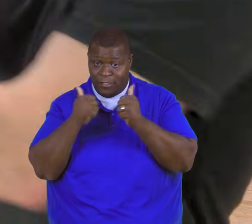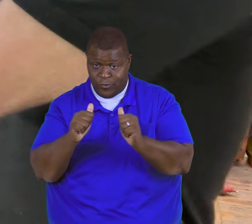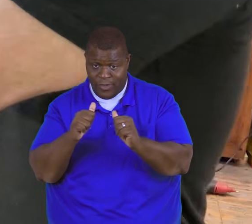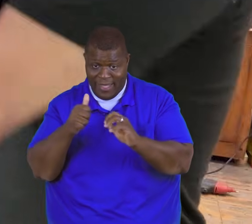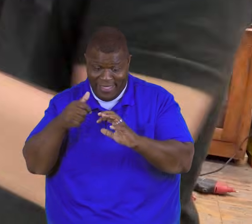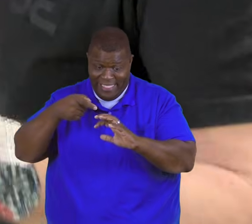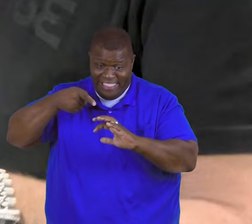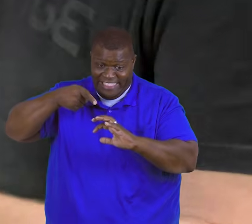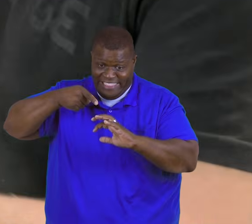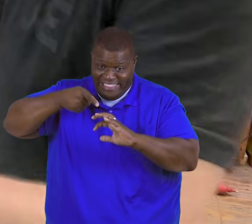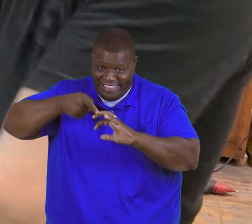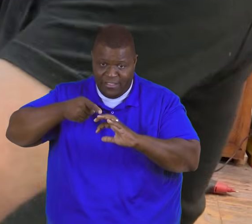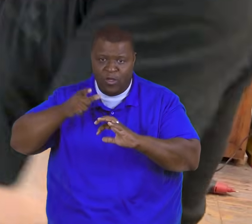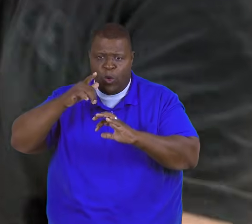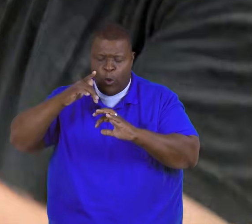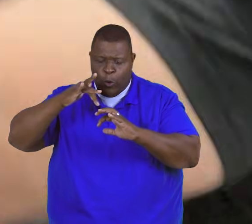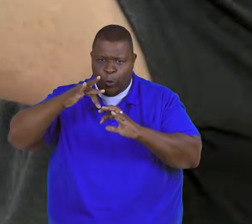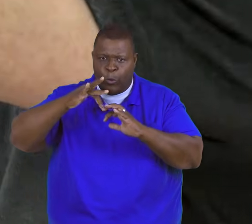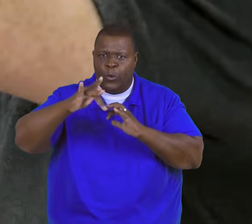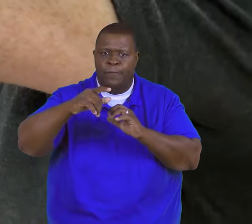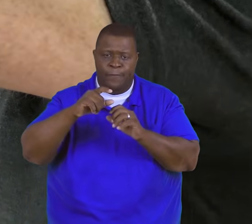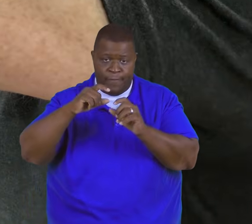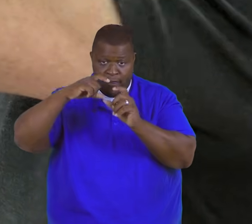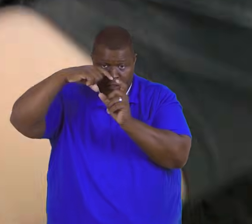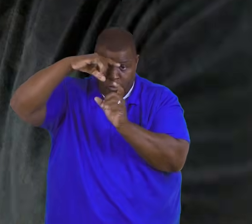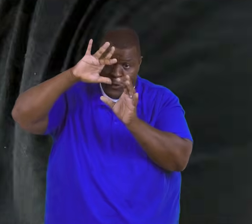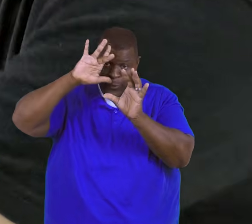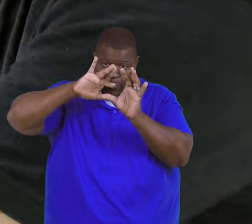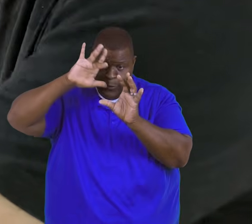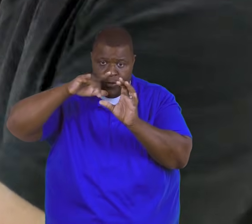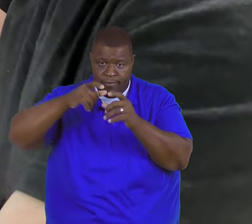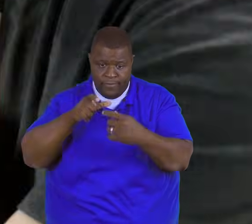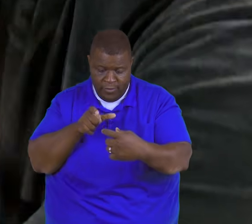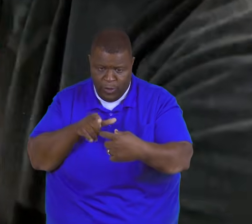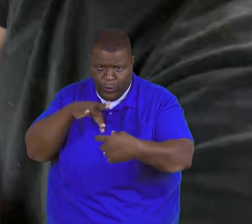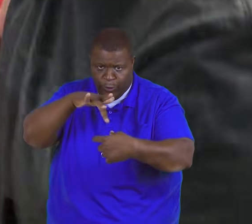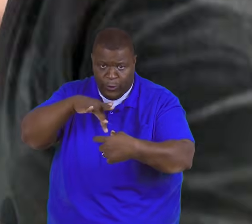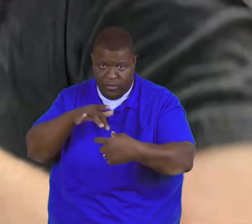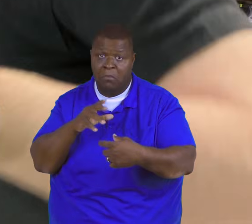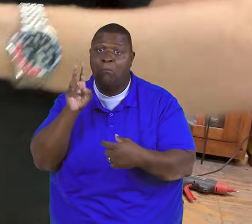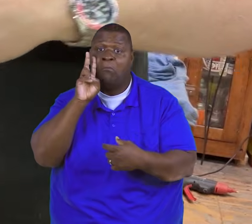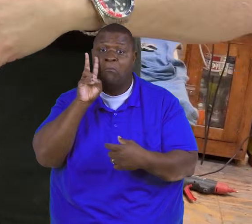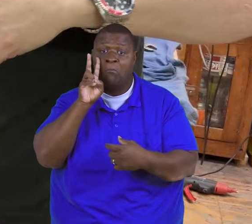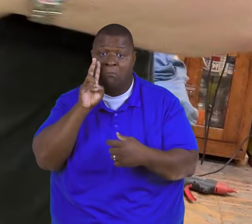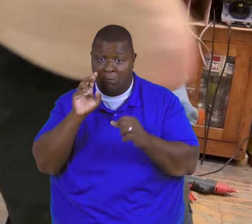All right, so let's see here. Got this to this. [machine buzzes] That goes to there, this goes to here.